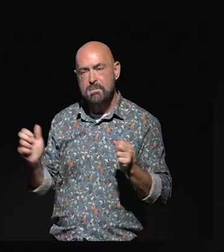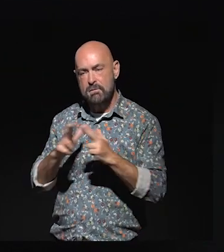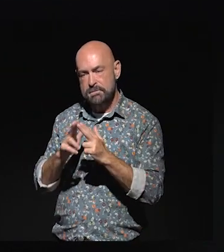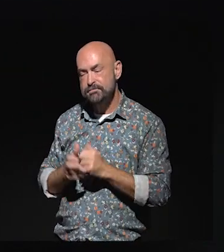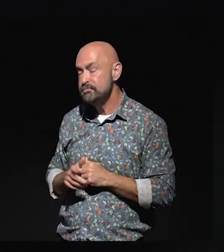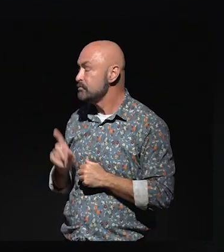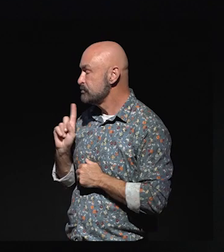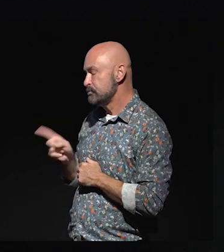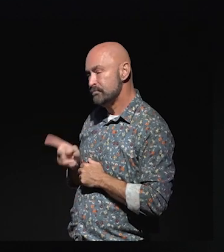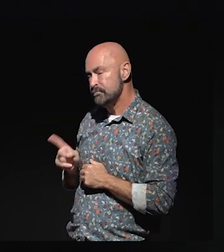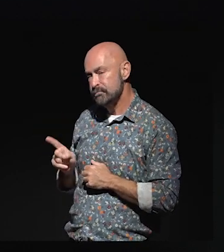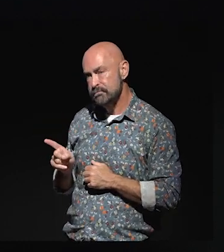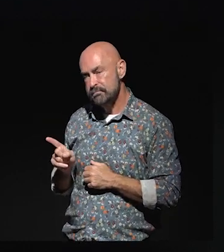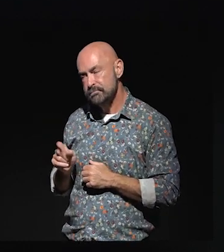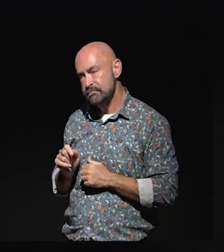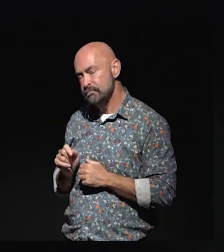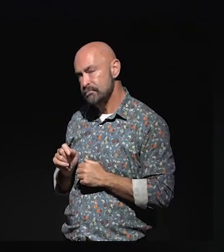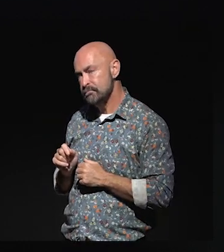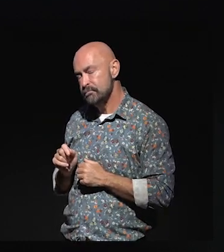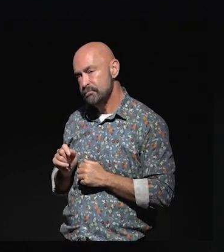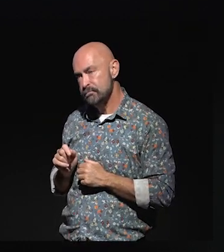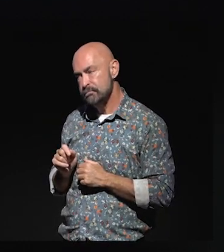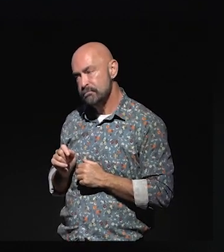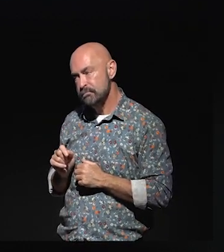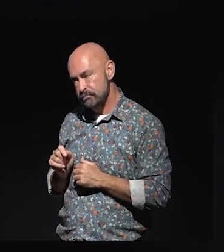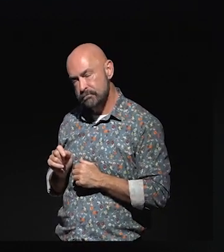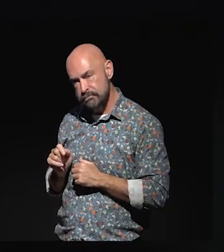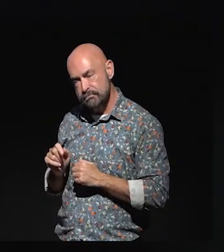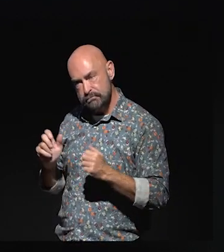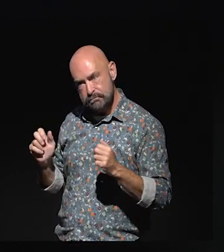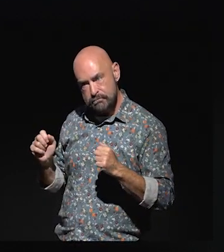She was, by definition of marrying Ingres, a public figure.